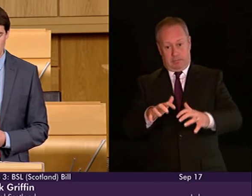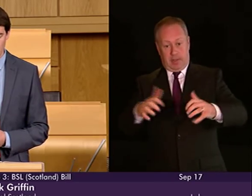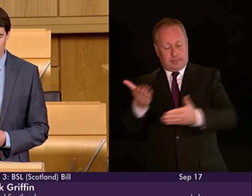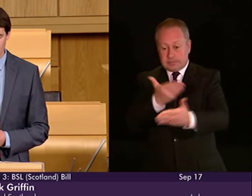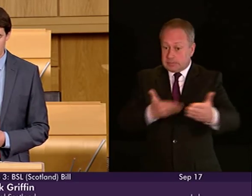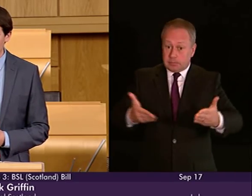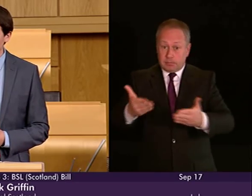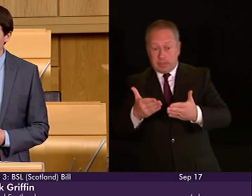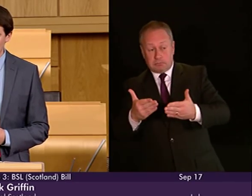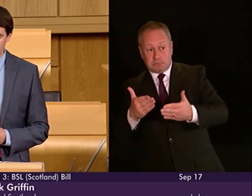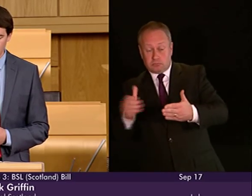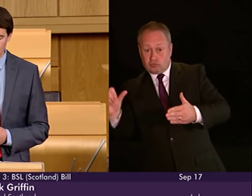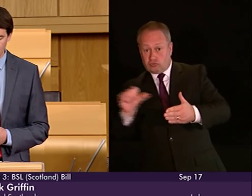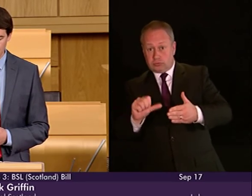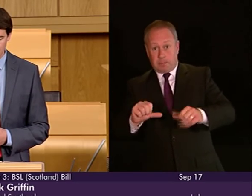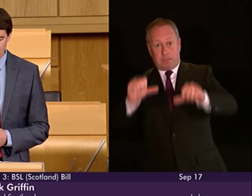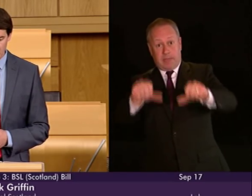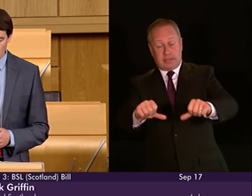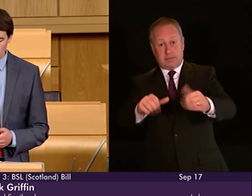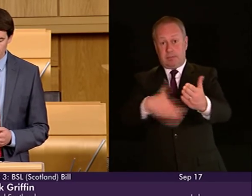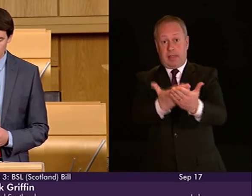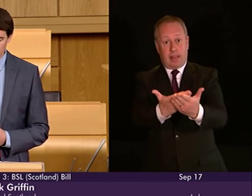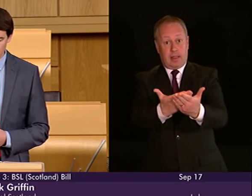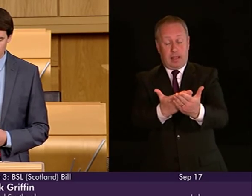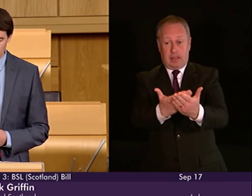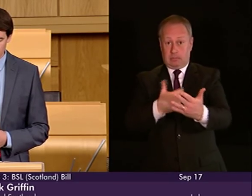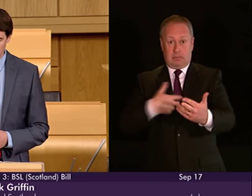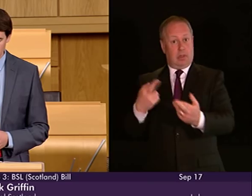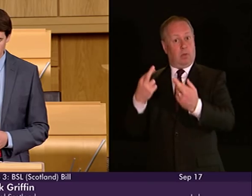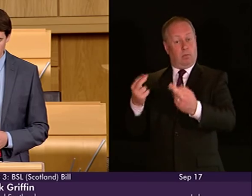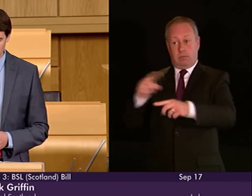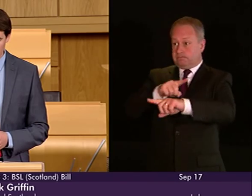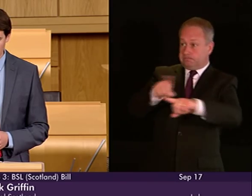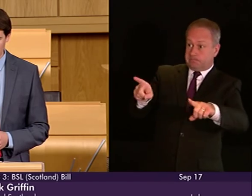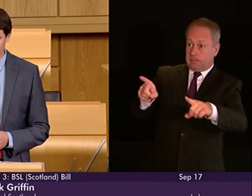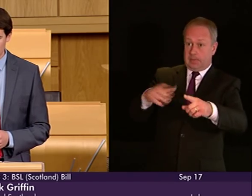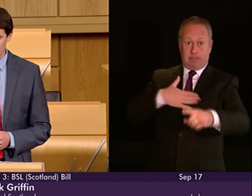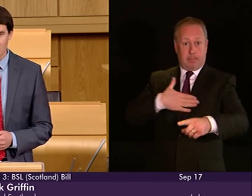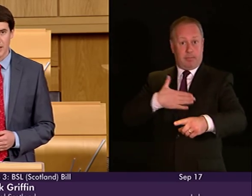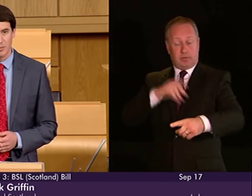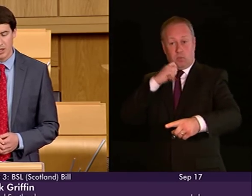hope that members will come together in welcoming this legislation and supporting it at decision